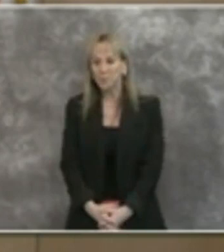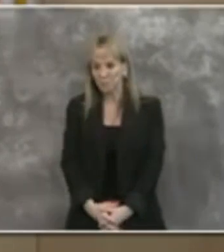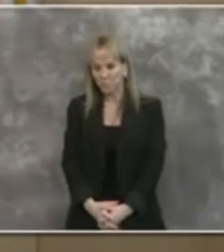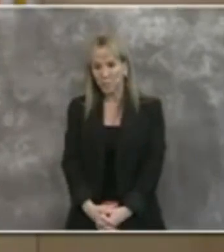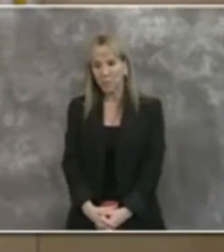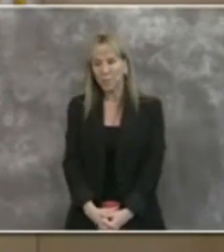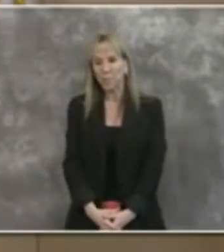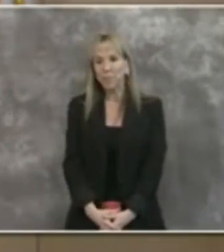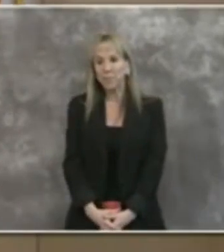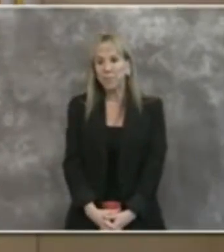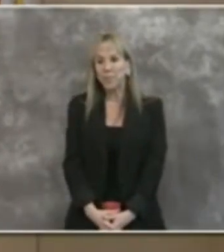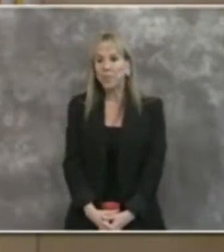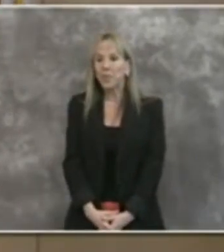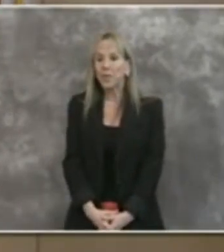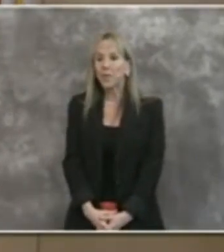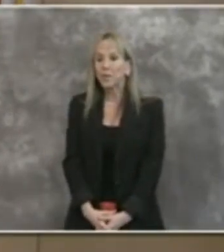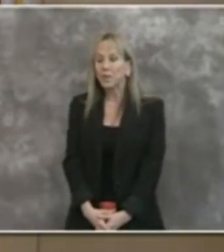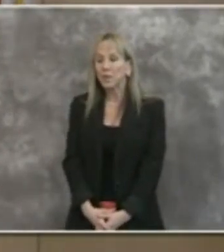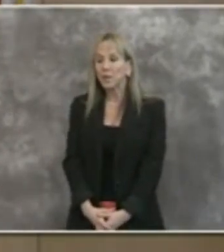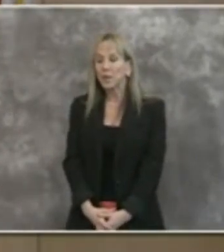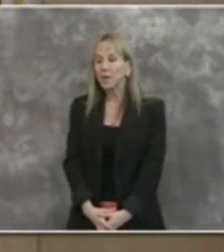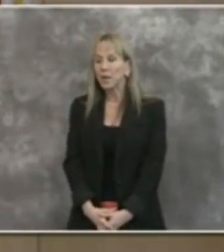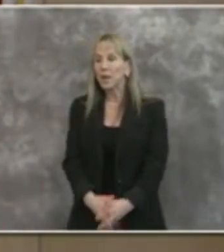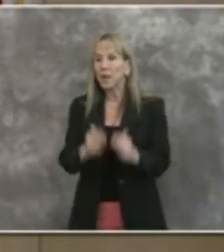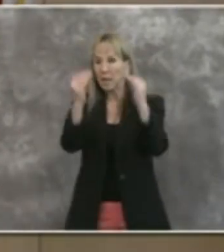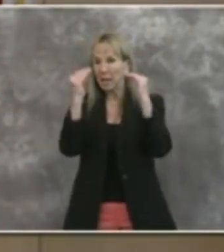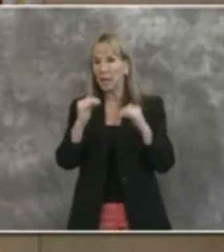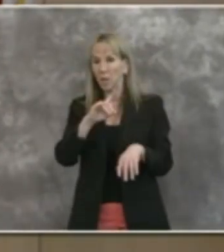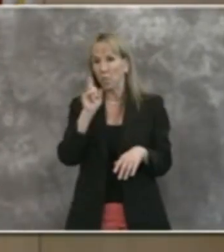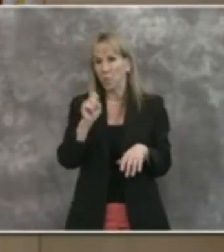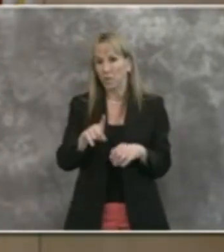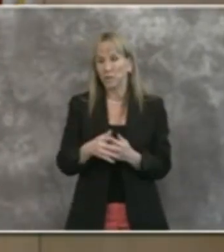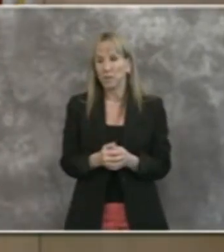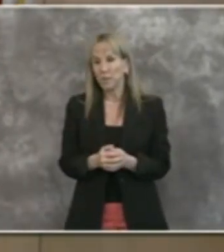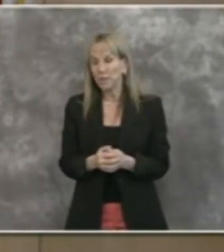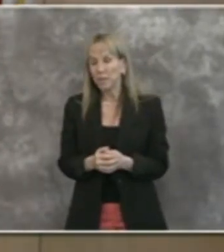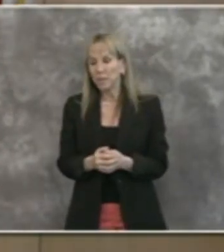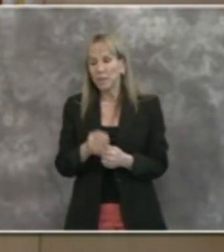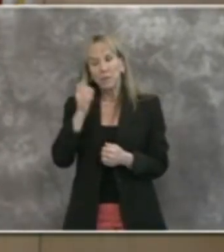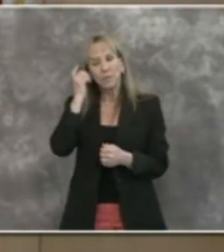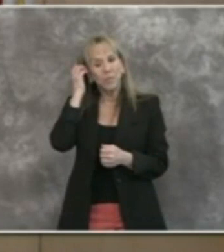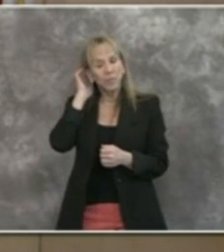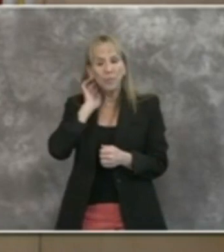PROTECT THE PUBLIC'S. HEALTH BUT OPENING UP CASINOS WILLOW